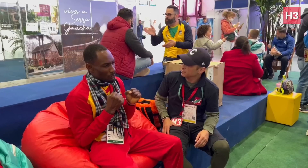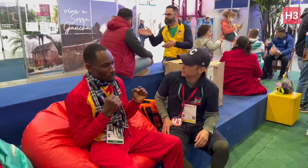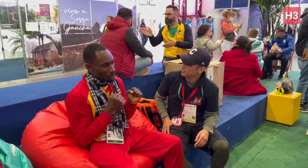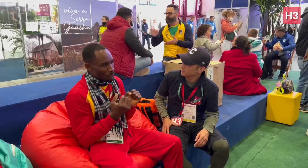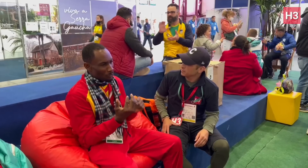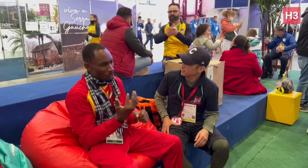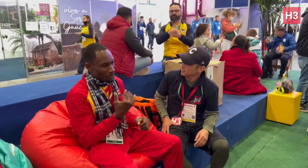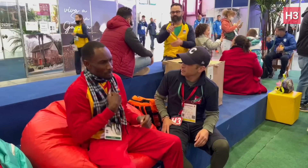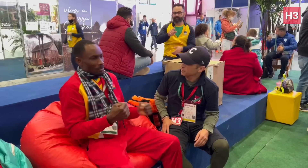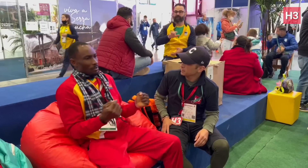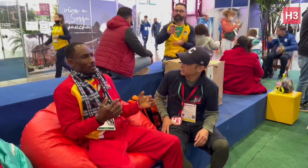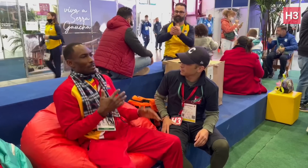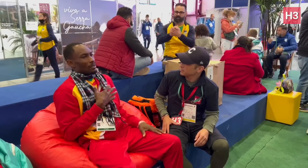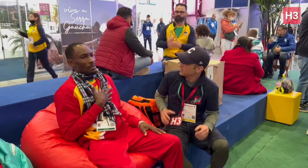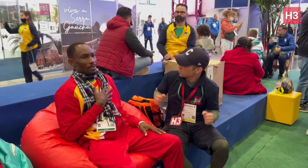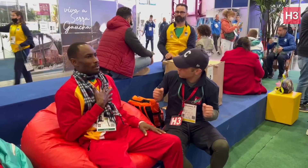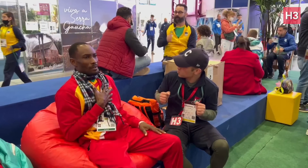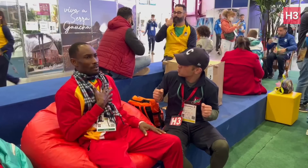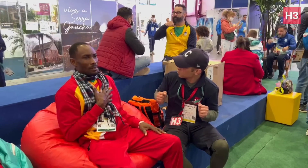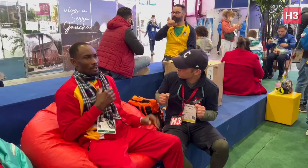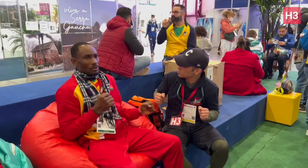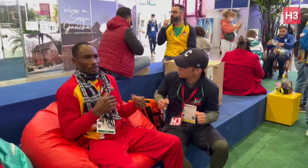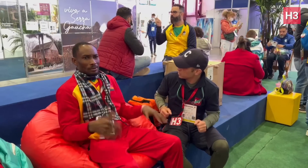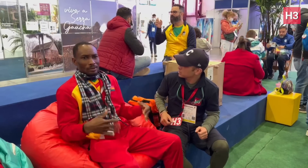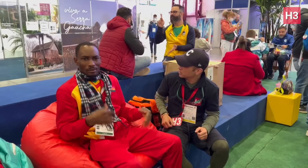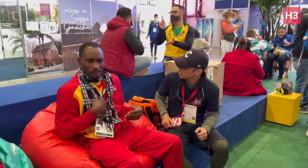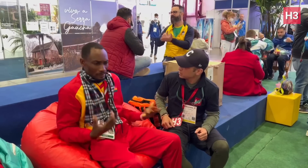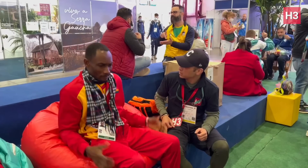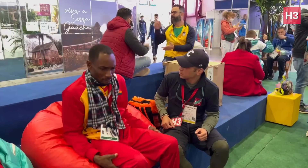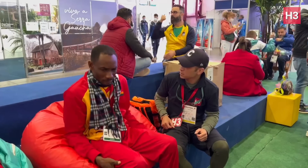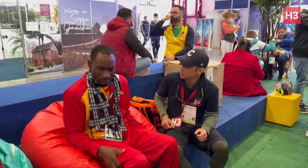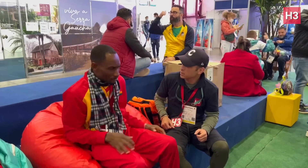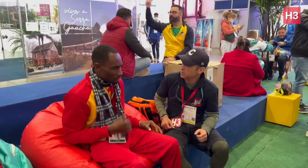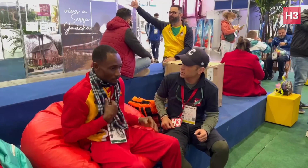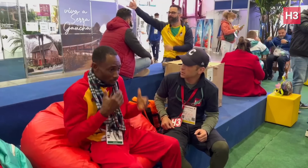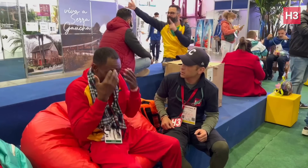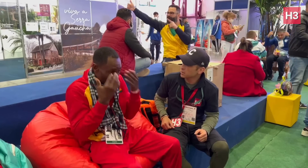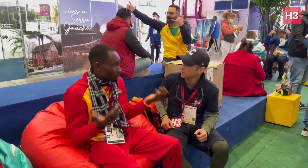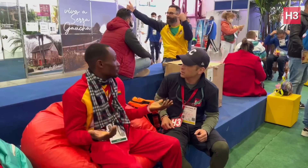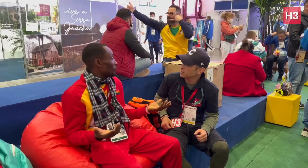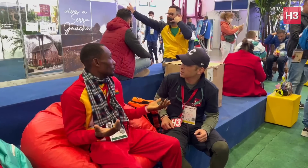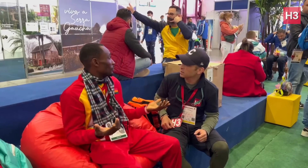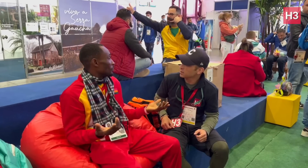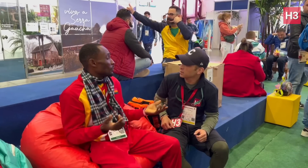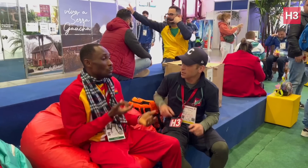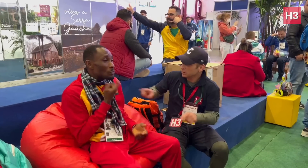It's cold! It shook me up! I didn't know about it.